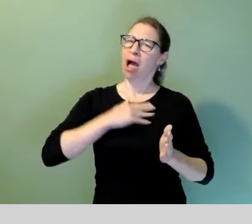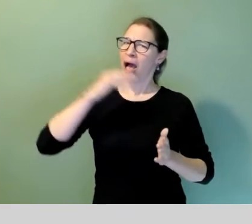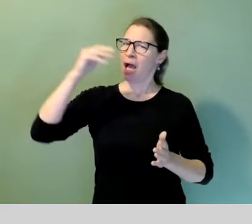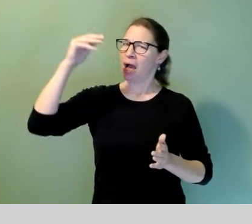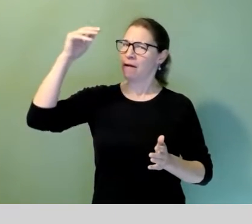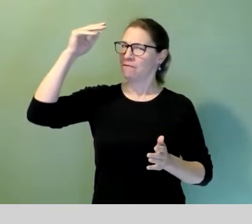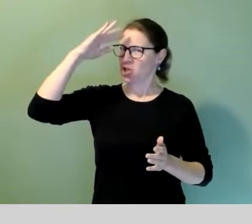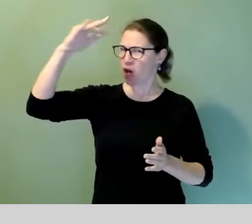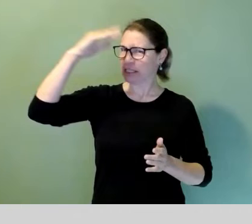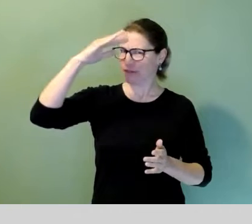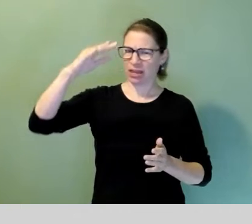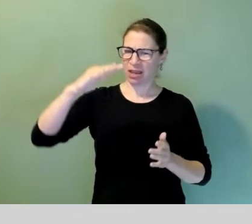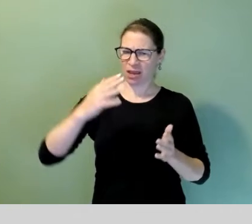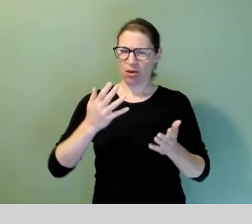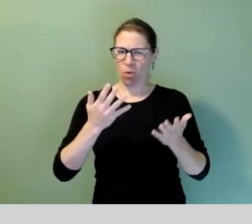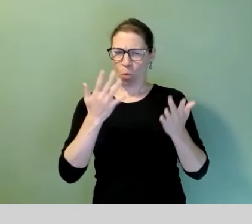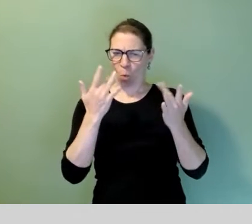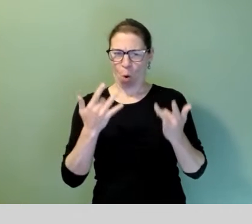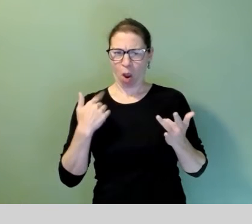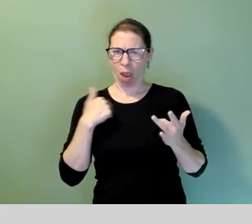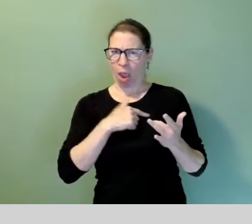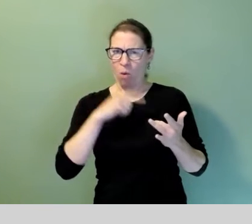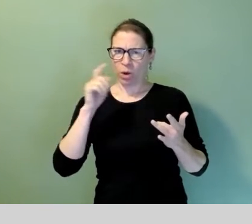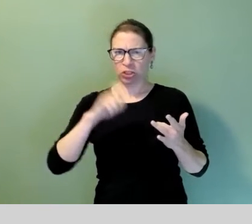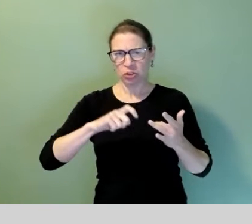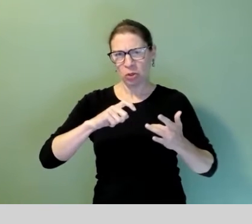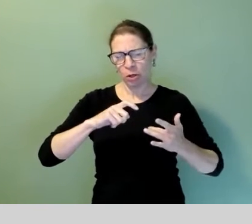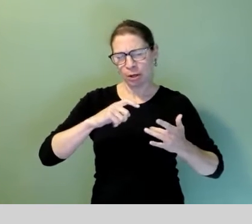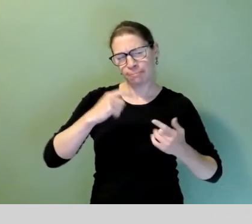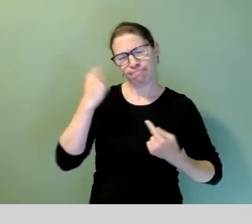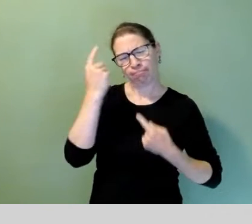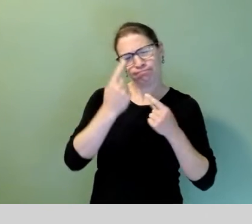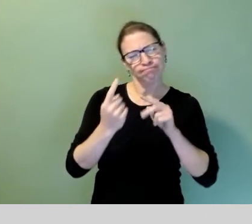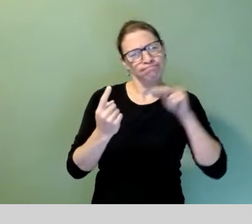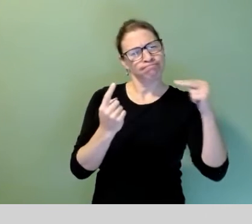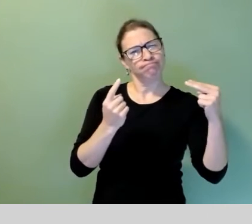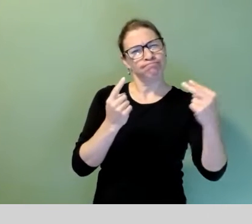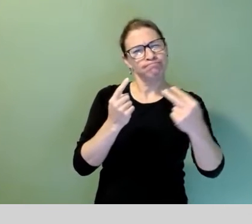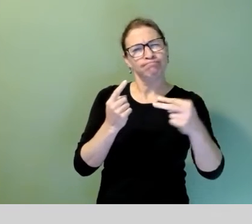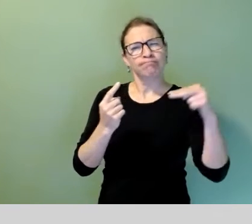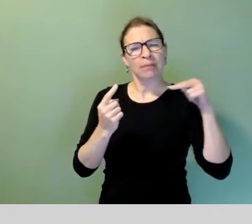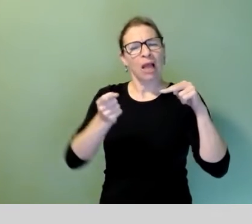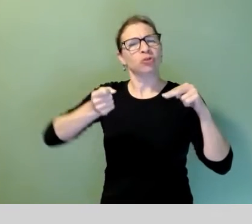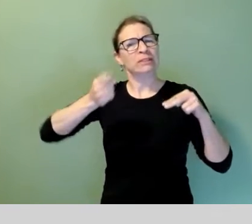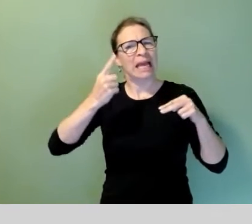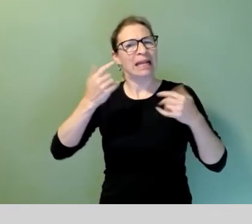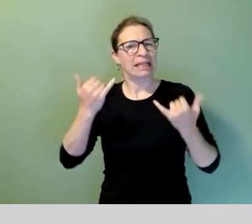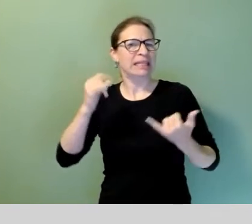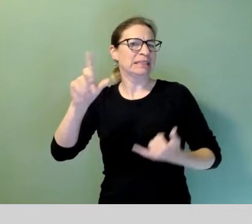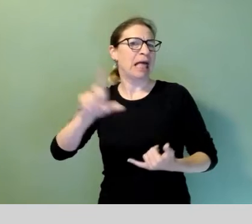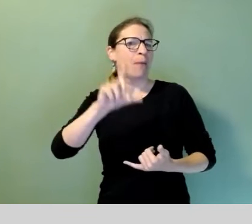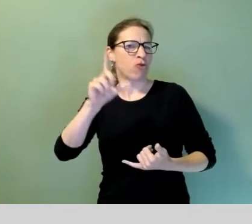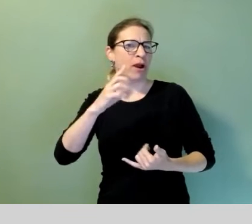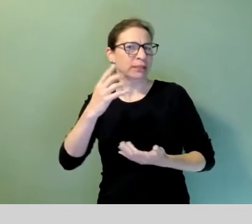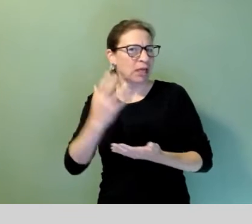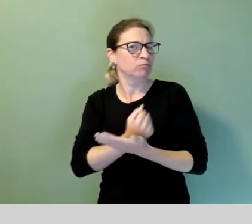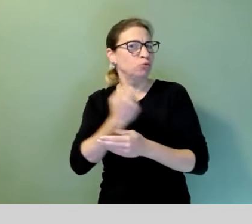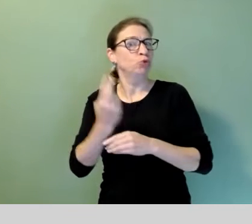towards visualization and kind of explain why we should spend some time understanding these libraries and actually putting them to good use.